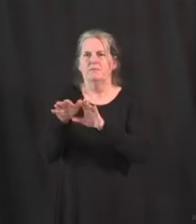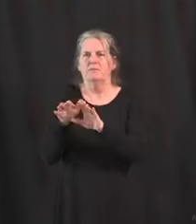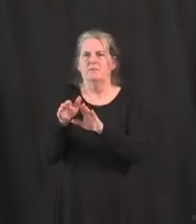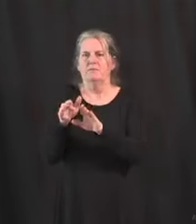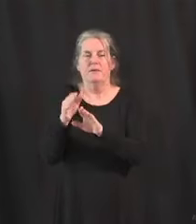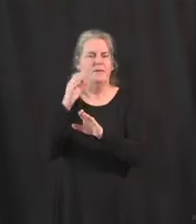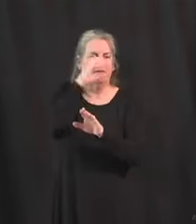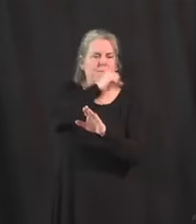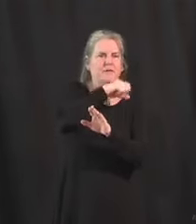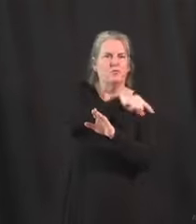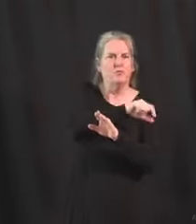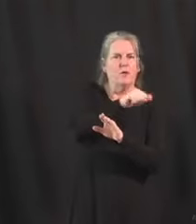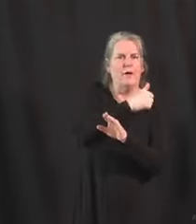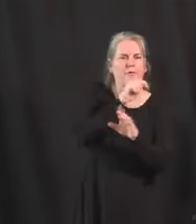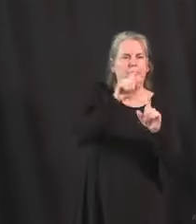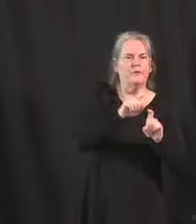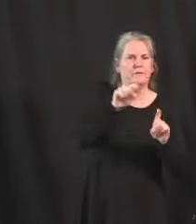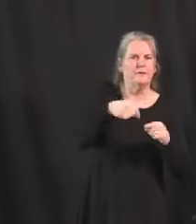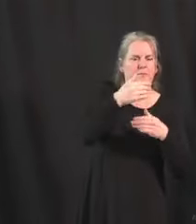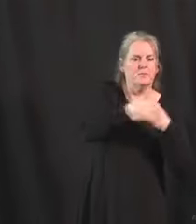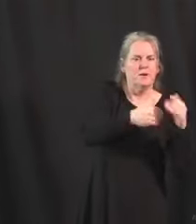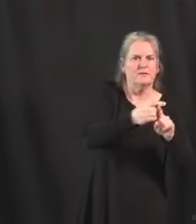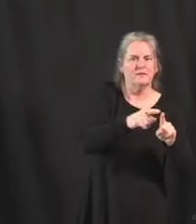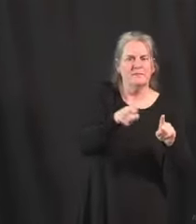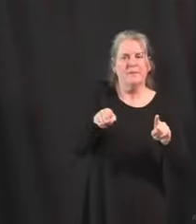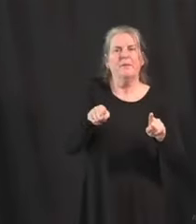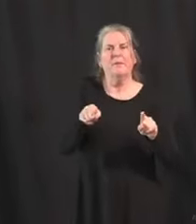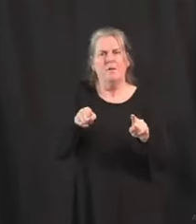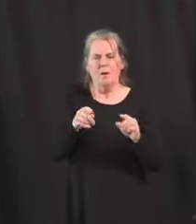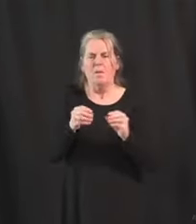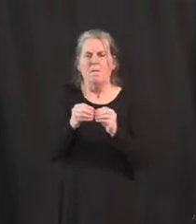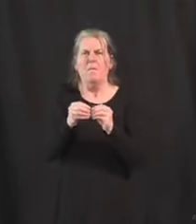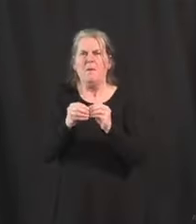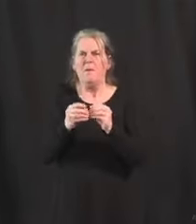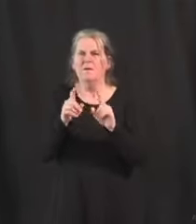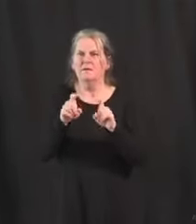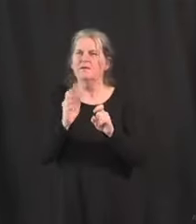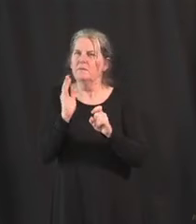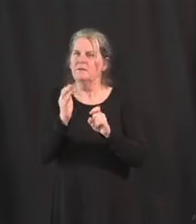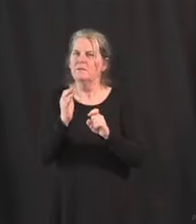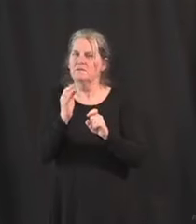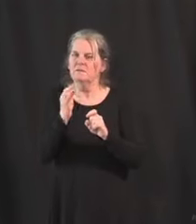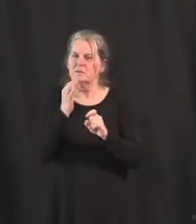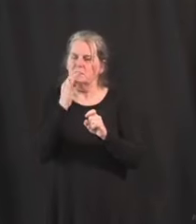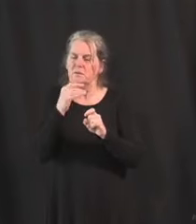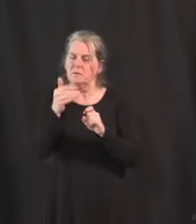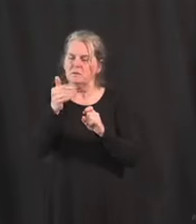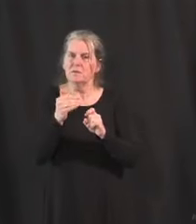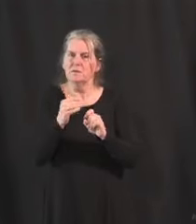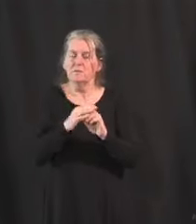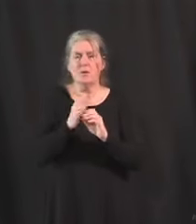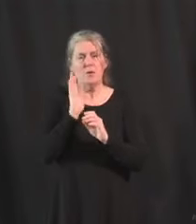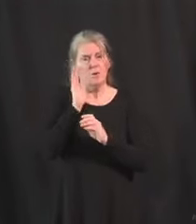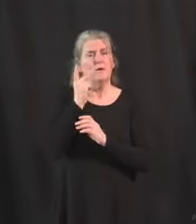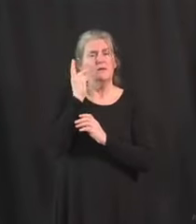SO NOW, THERE ARE -- SO WHAT YOU WILL SEE IS FLUCTUATION IN THE NUMBERS REALLY DEPENDING ON